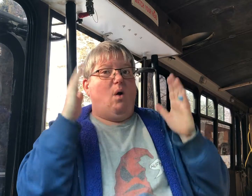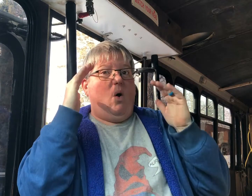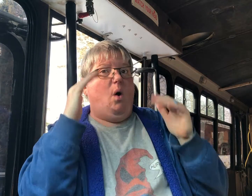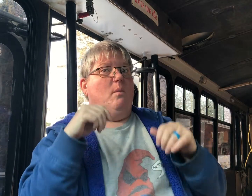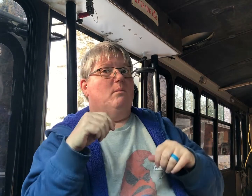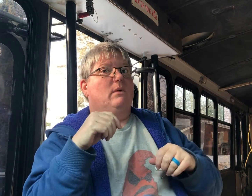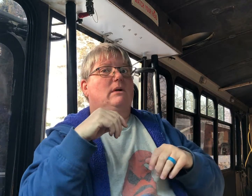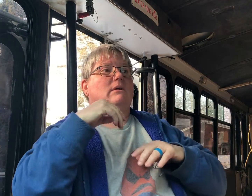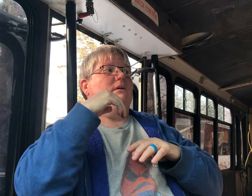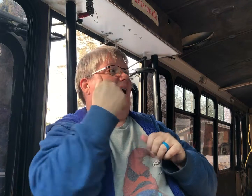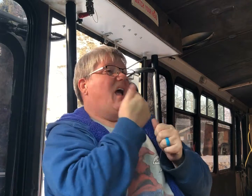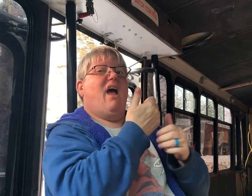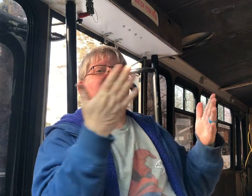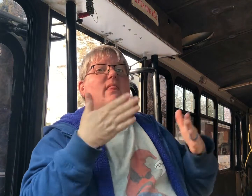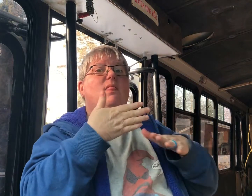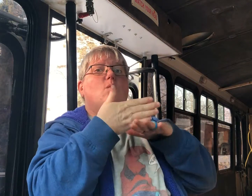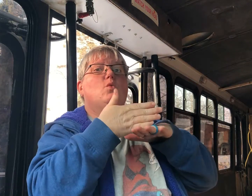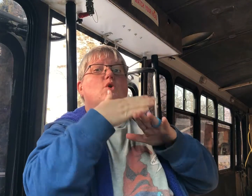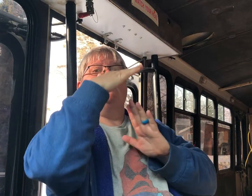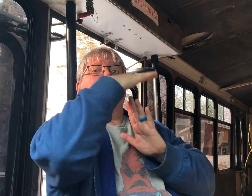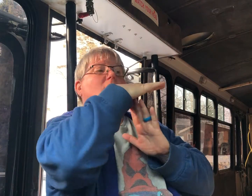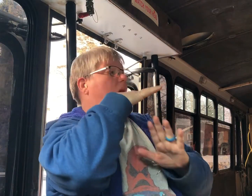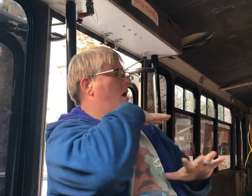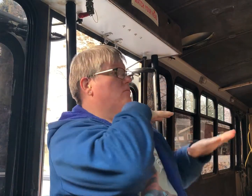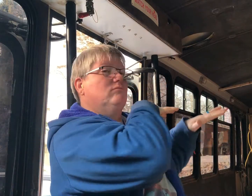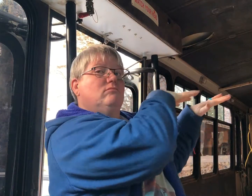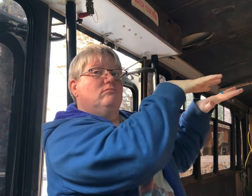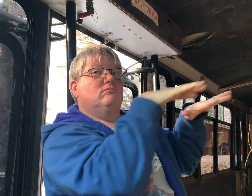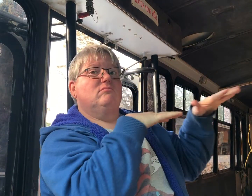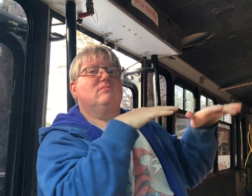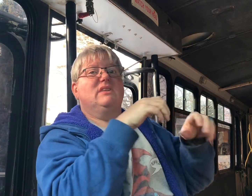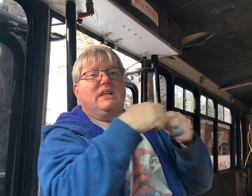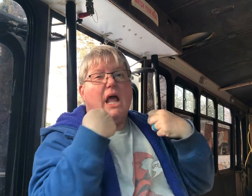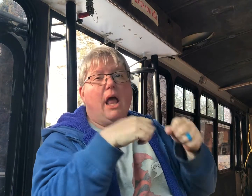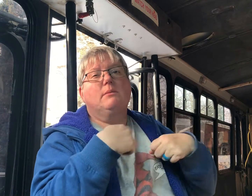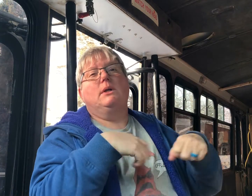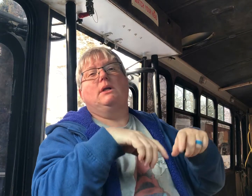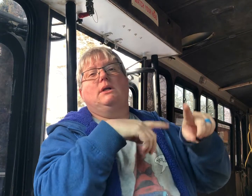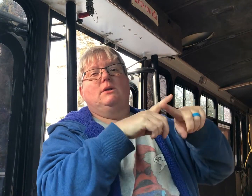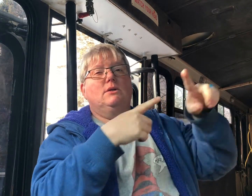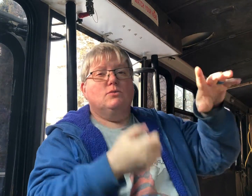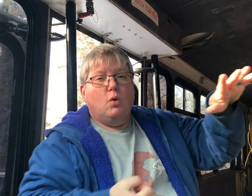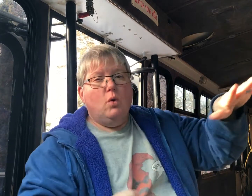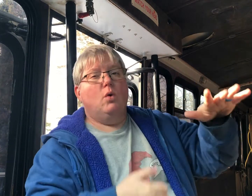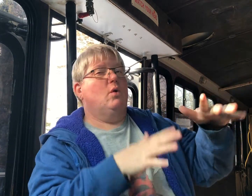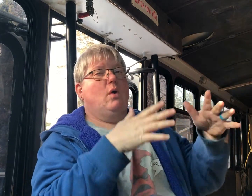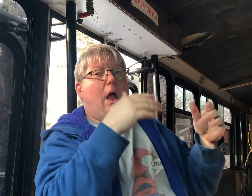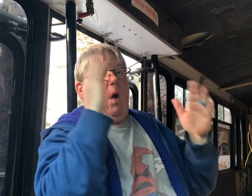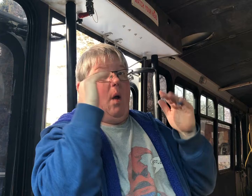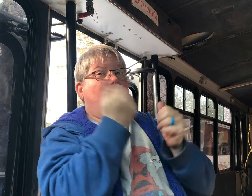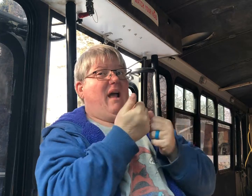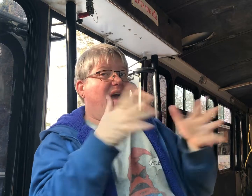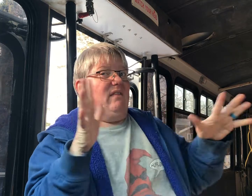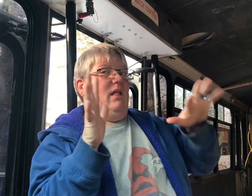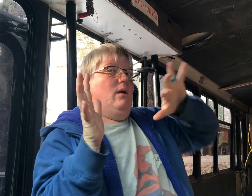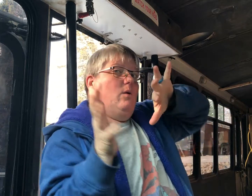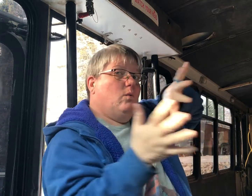Hopefully I'll have everything that's on top, the cabinetry, the drawers, hopefully I'll have all that